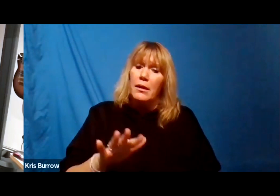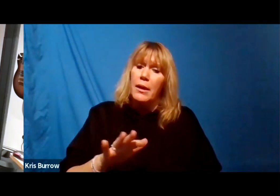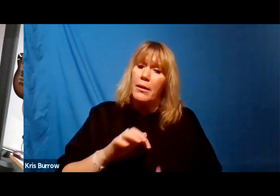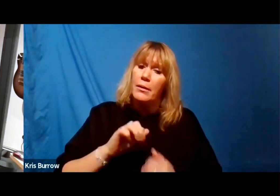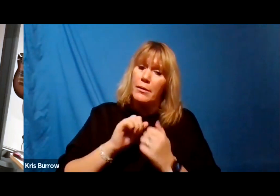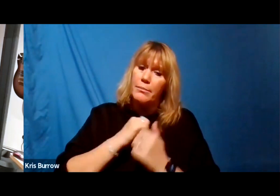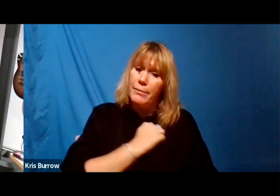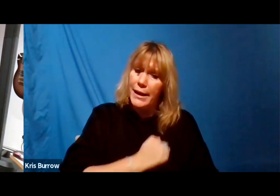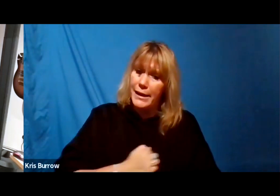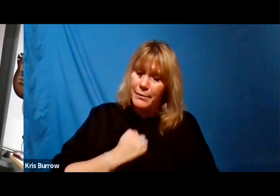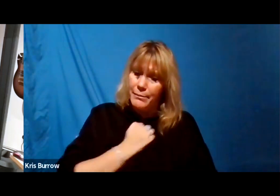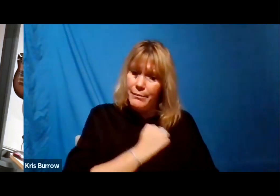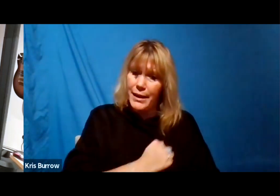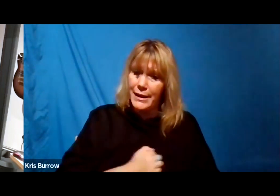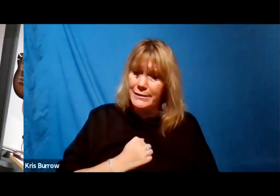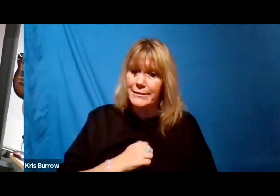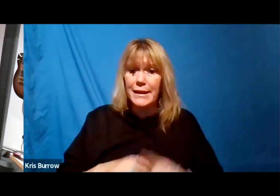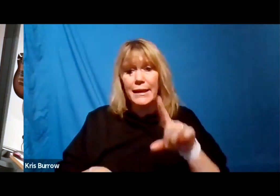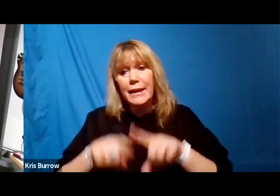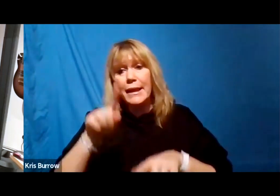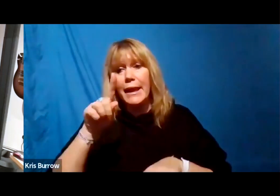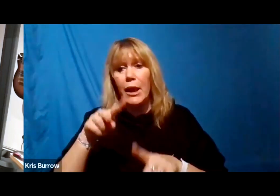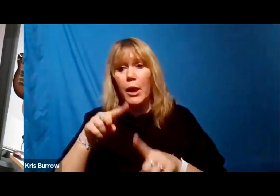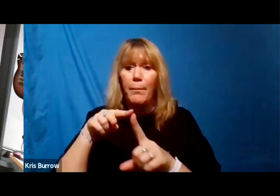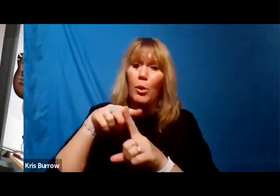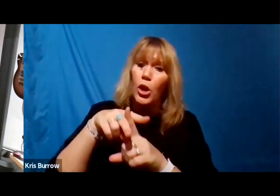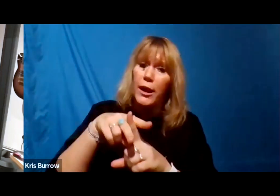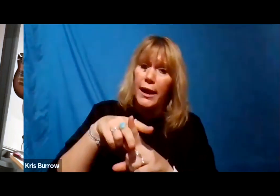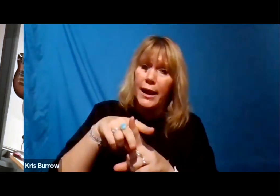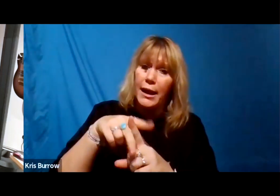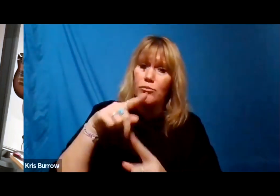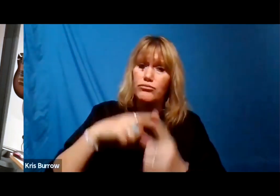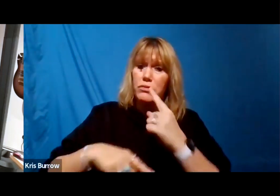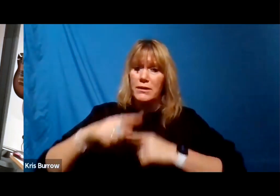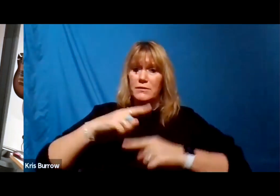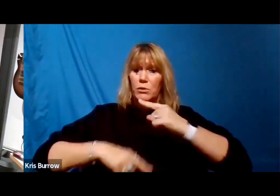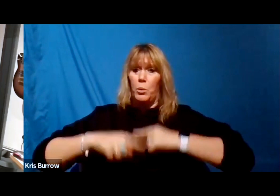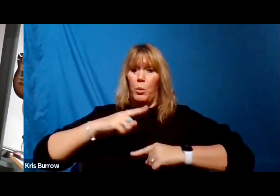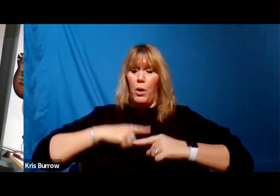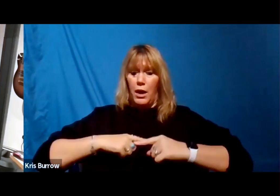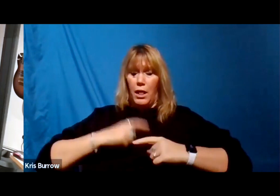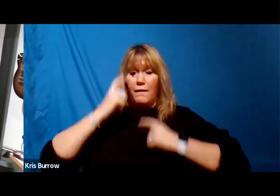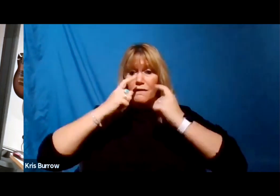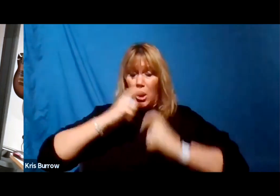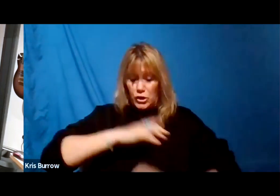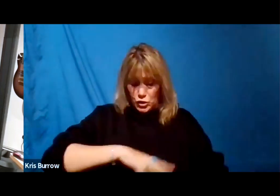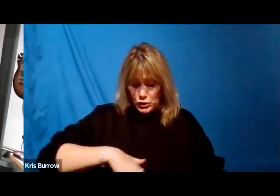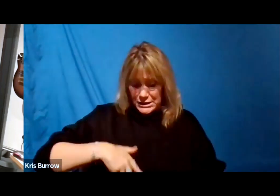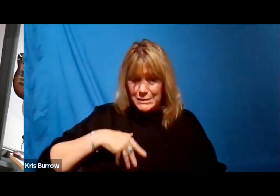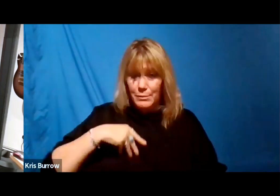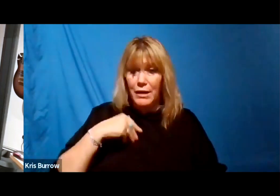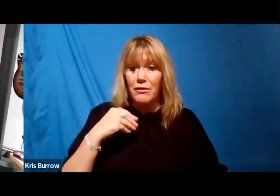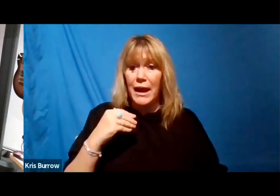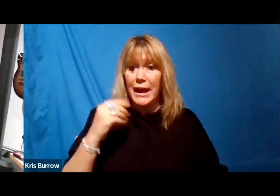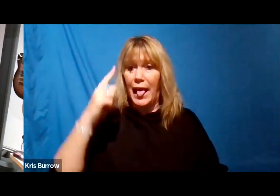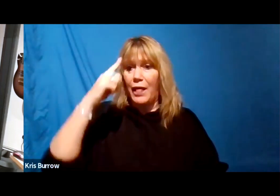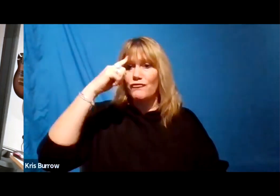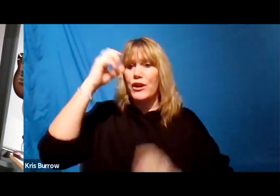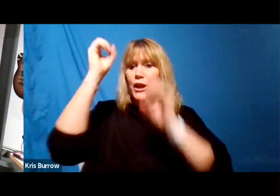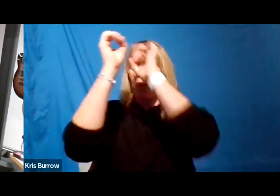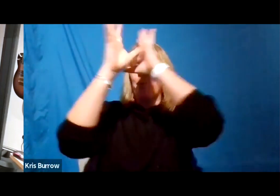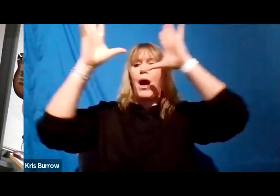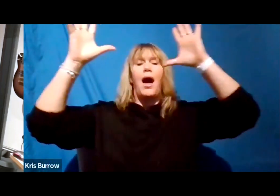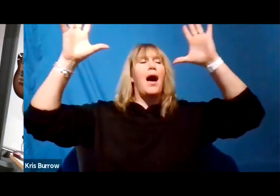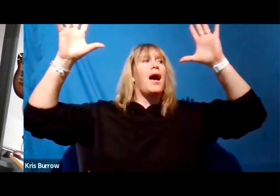So long as it leads to freedom